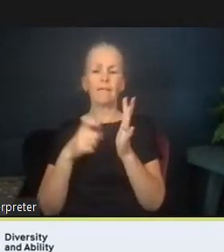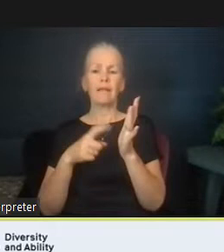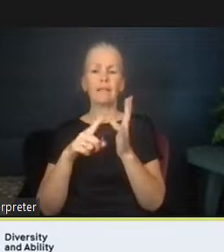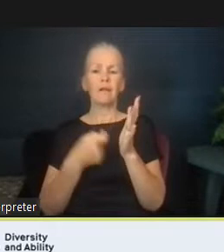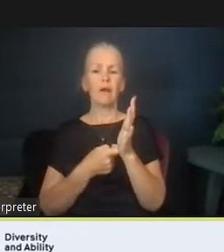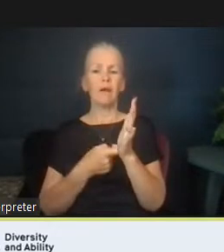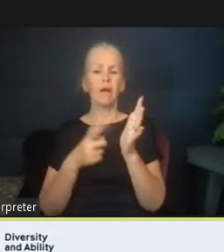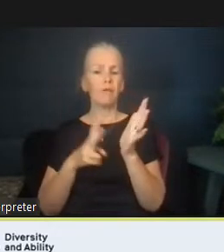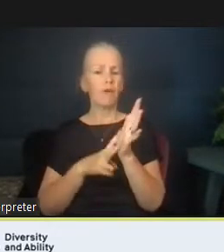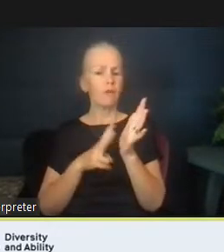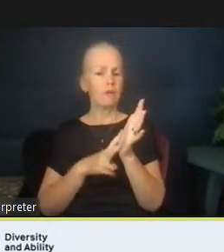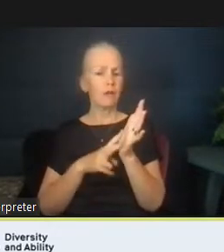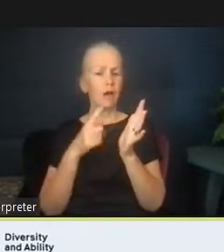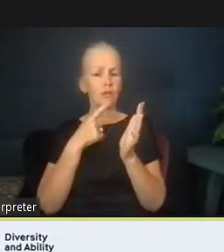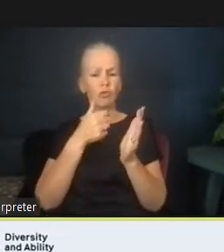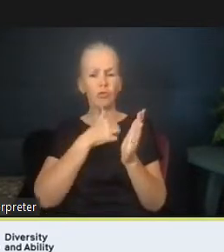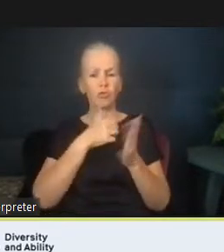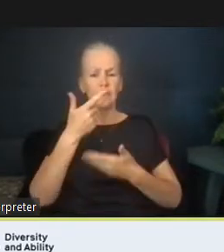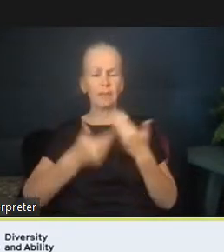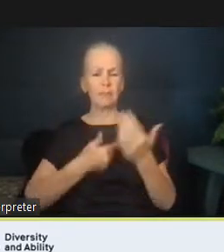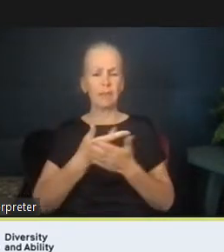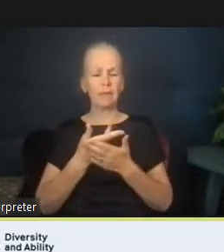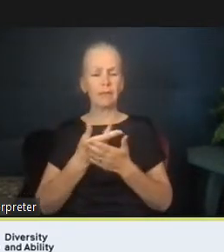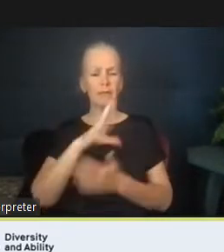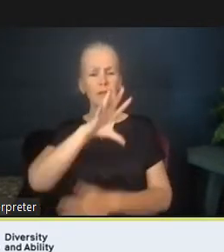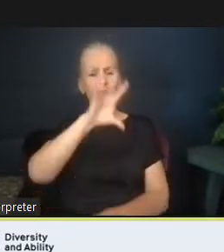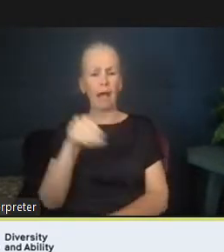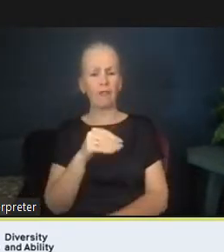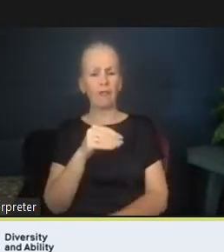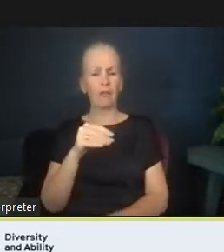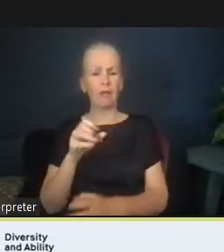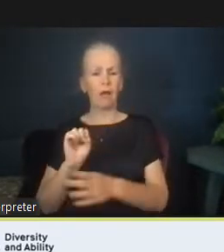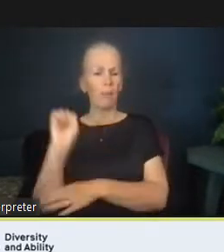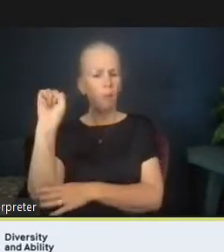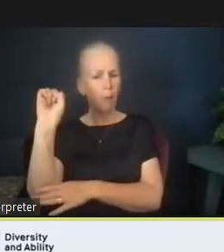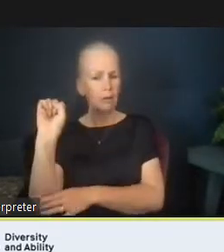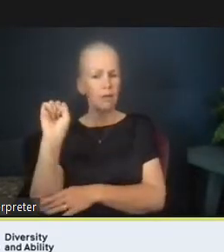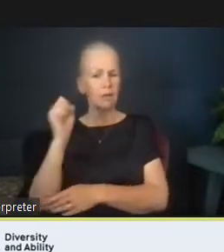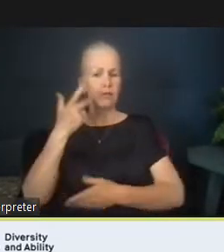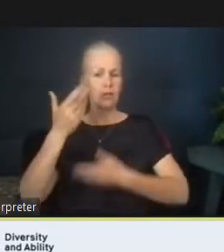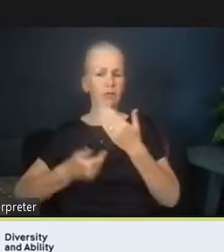experience of South African apartheid to describe his disablement, and I use that